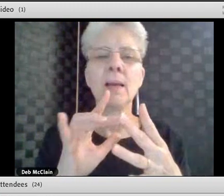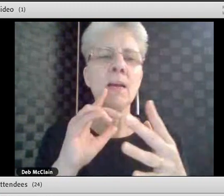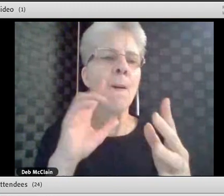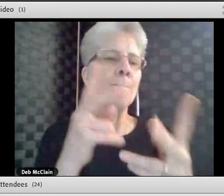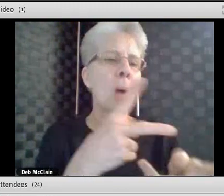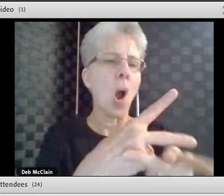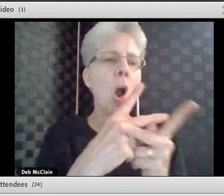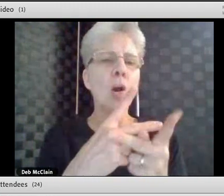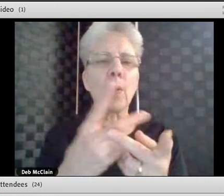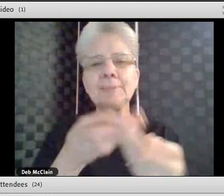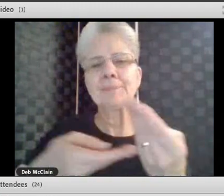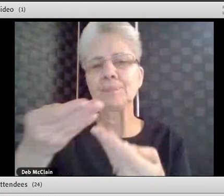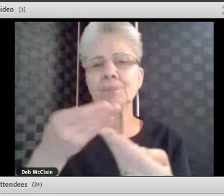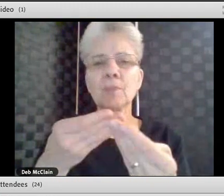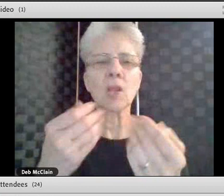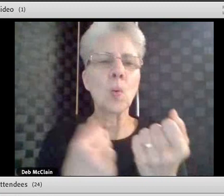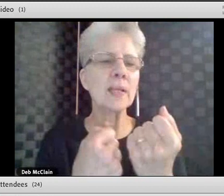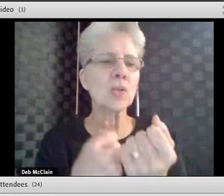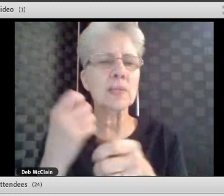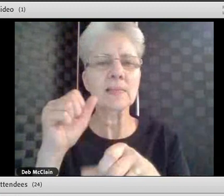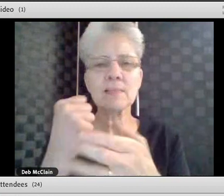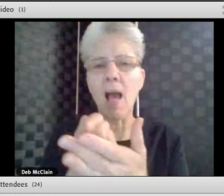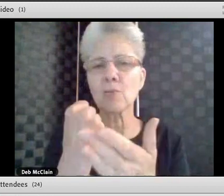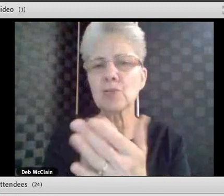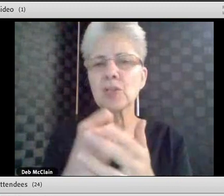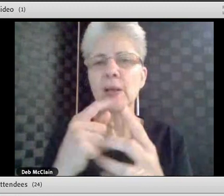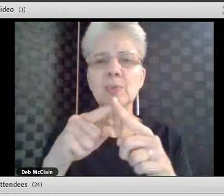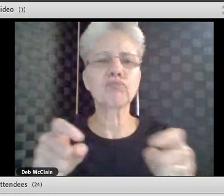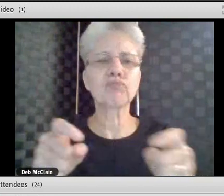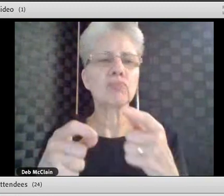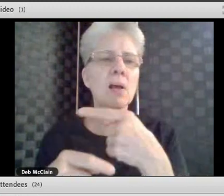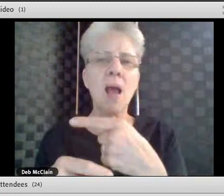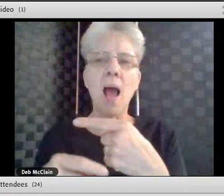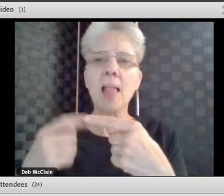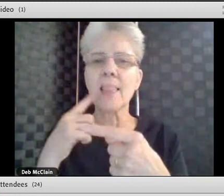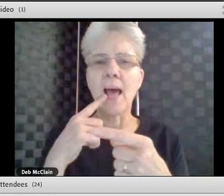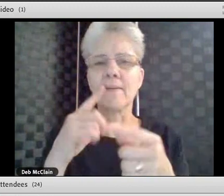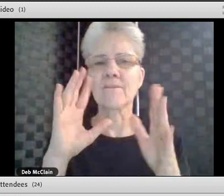networking, reciprocal borrowing, resource sharing. They've got scholarships.